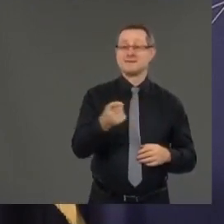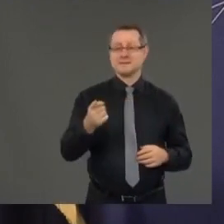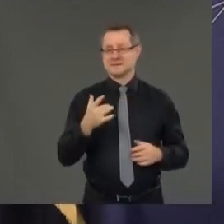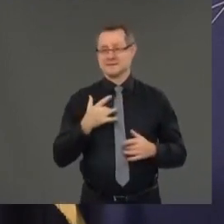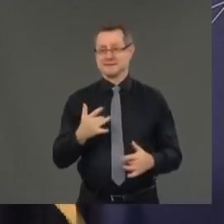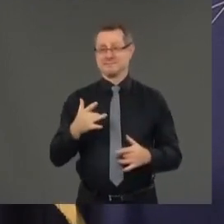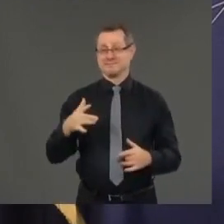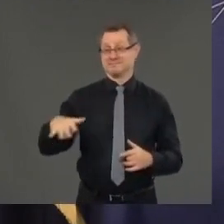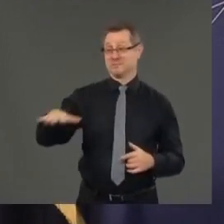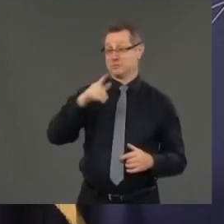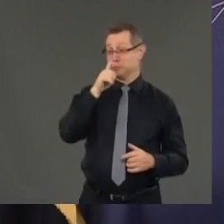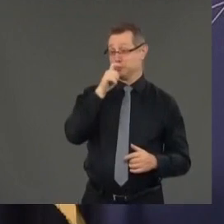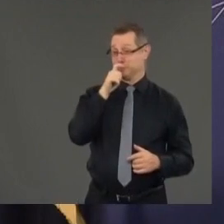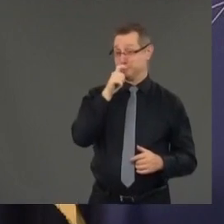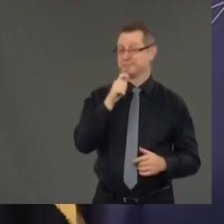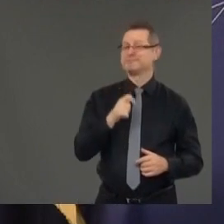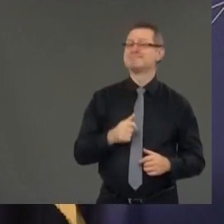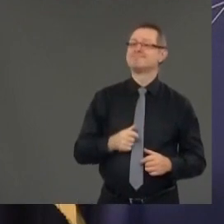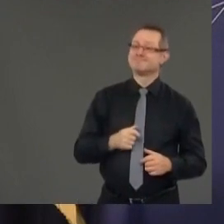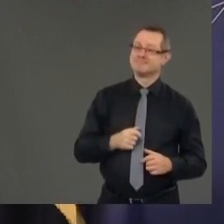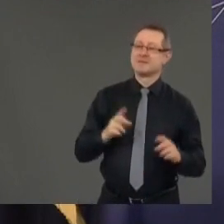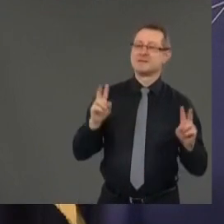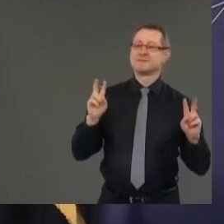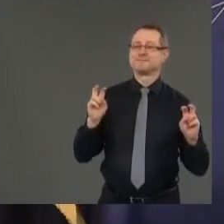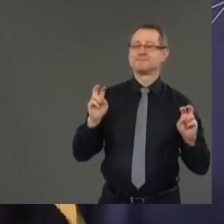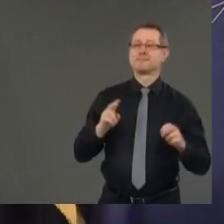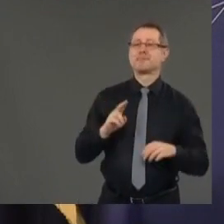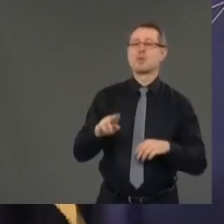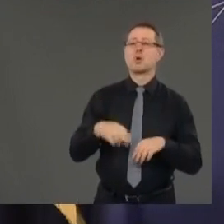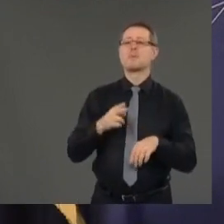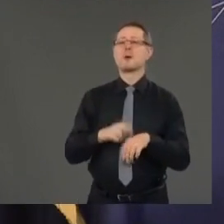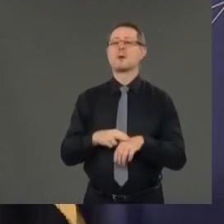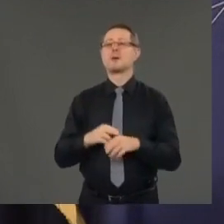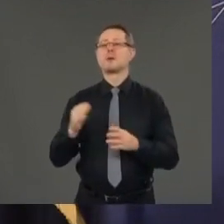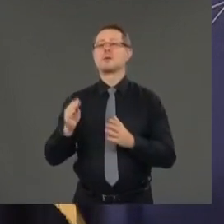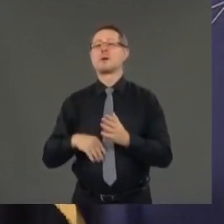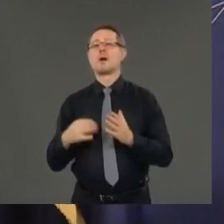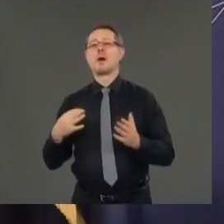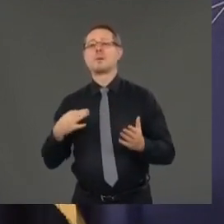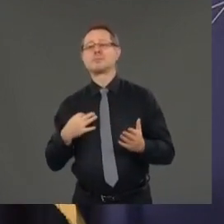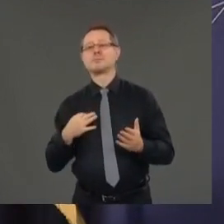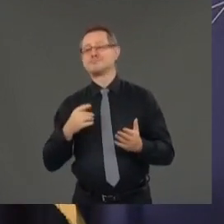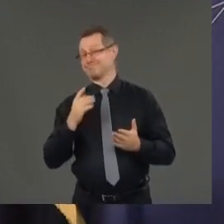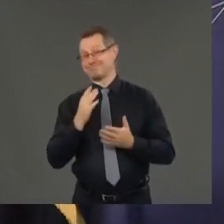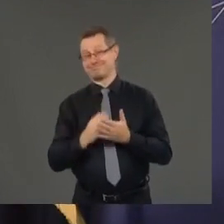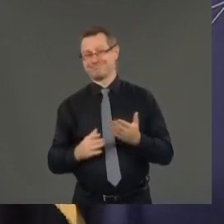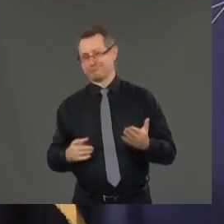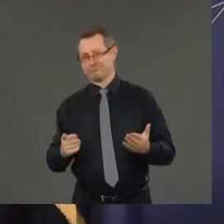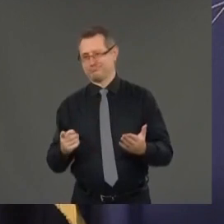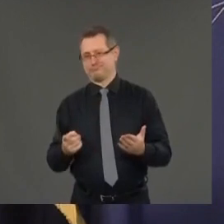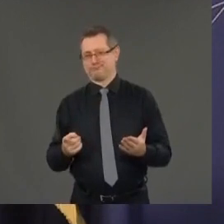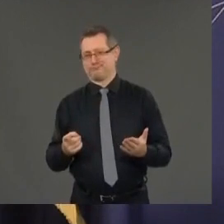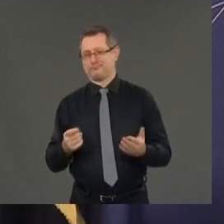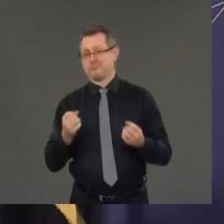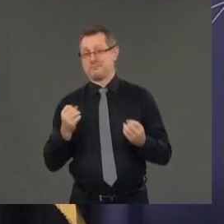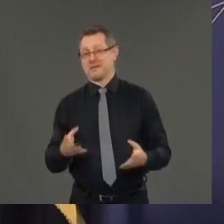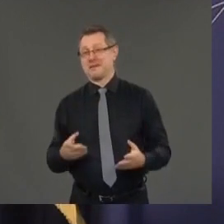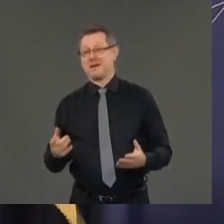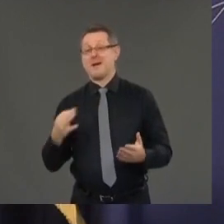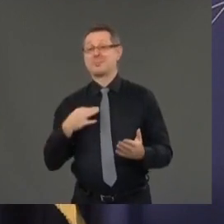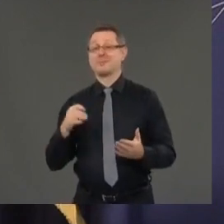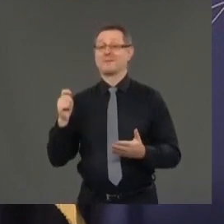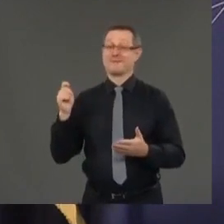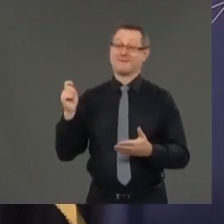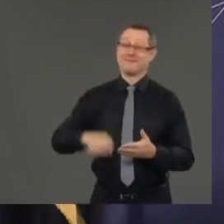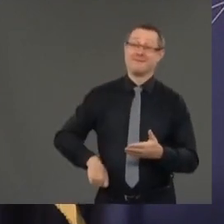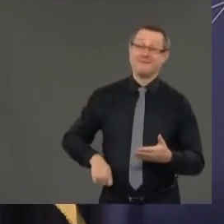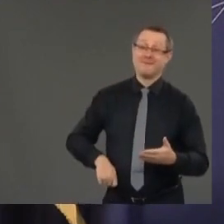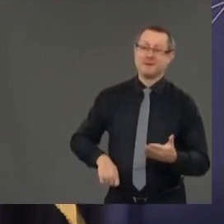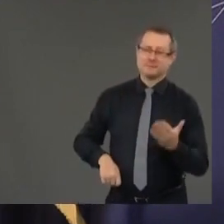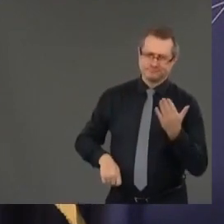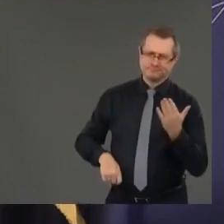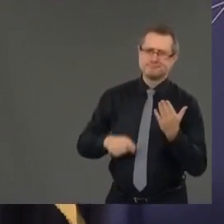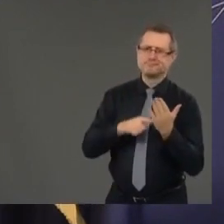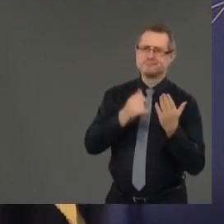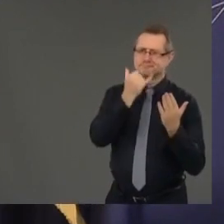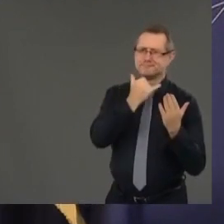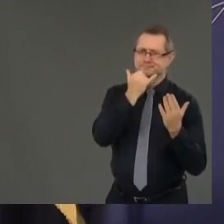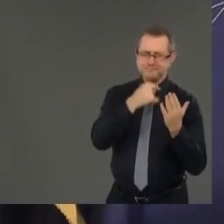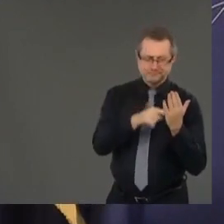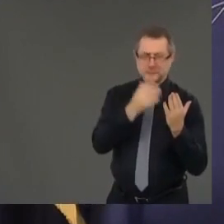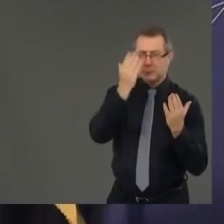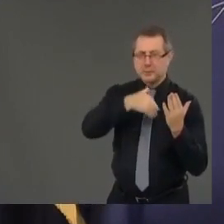ARE NOT GENERALLY PEOPLE WHO ARE